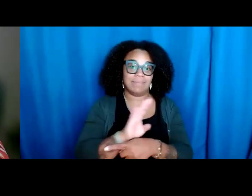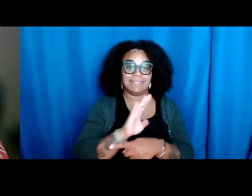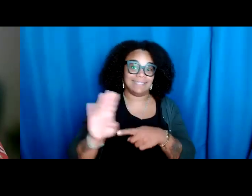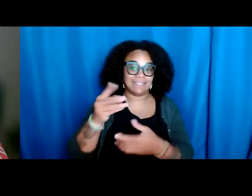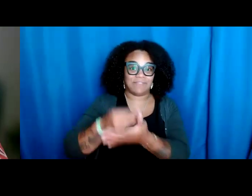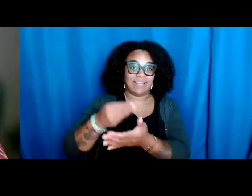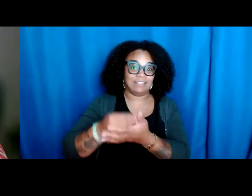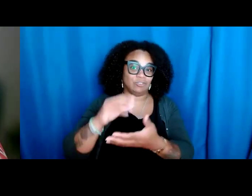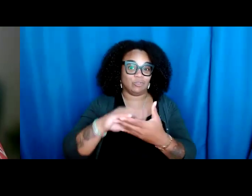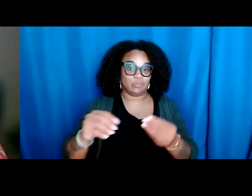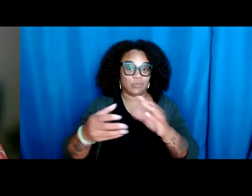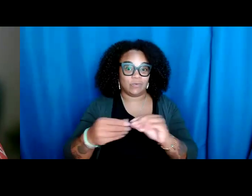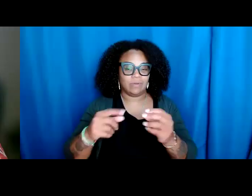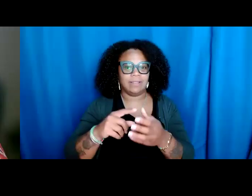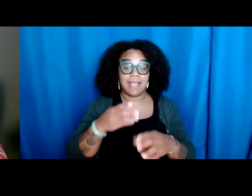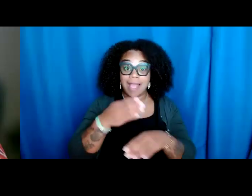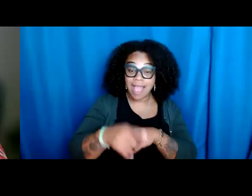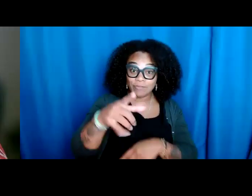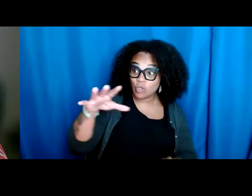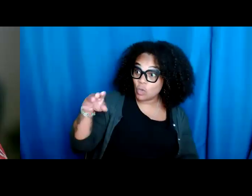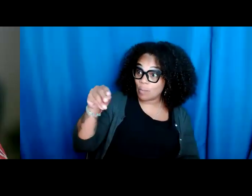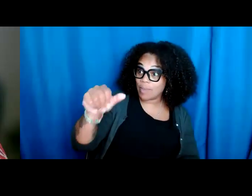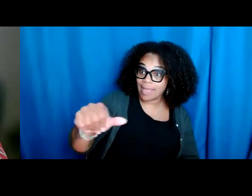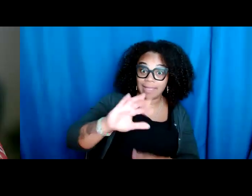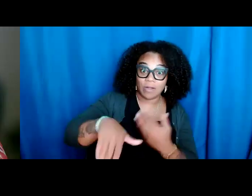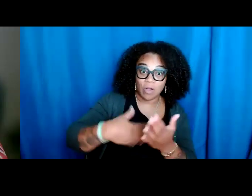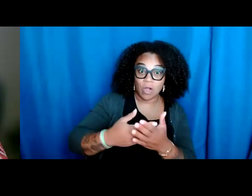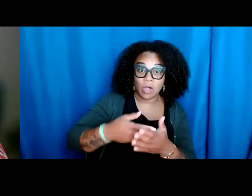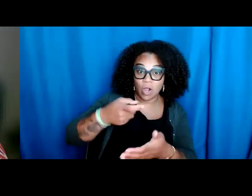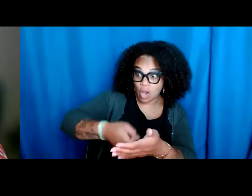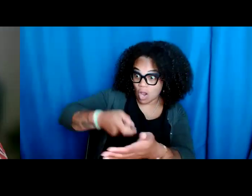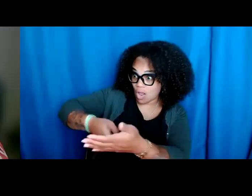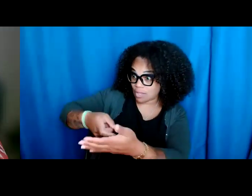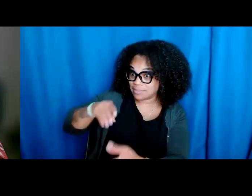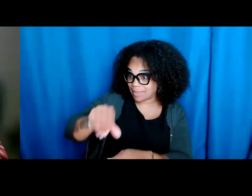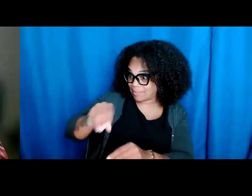What is leftover after you pay all your direct costs and business expenses? That